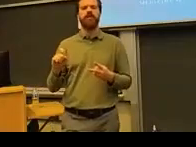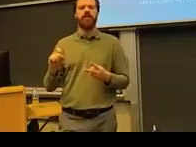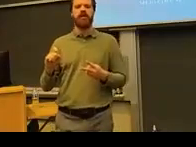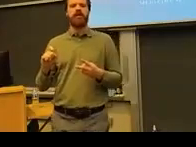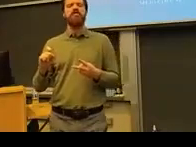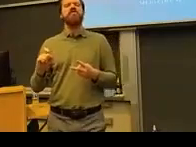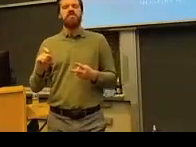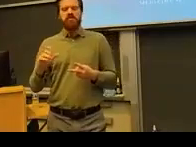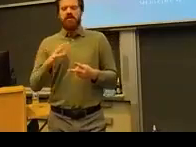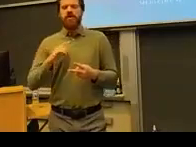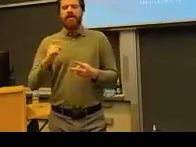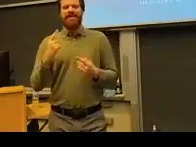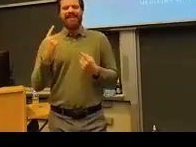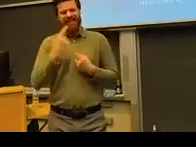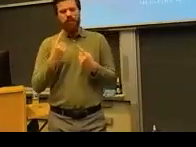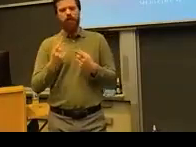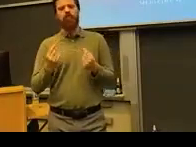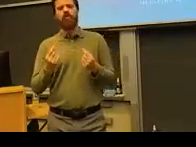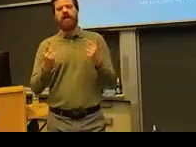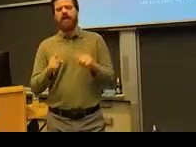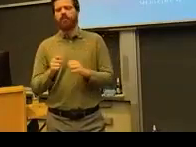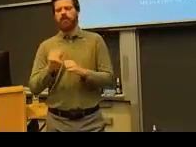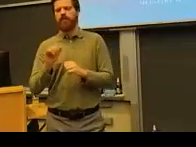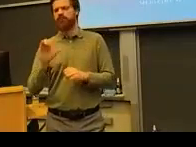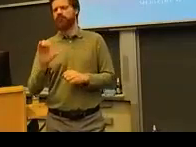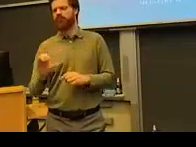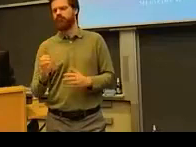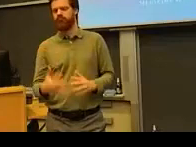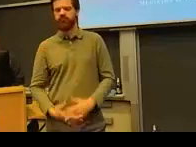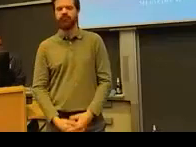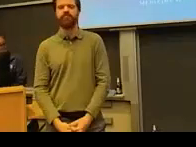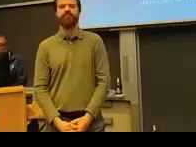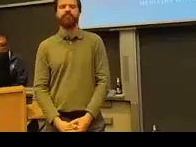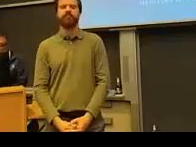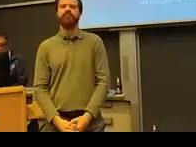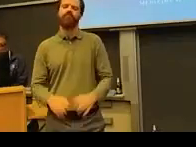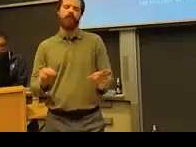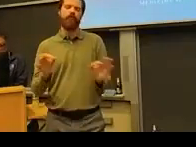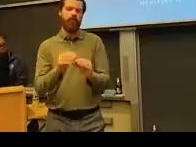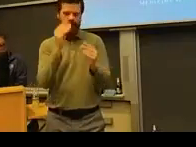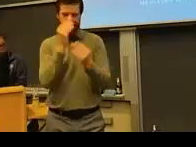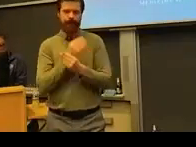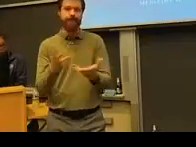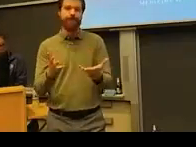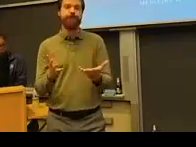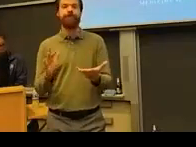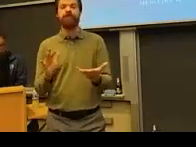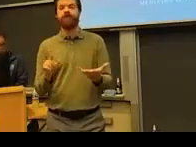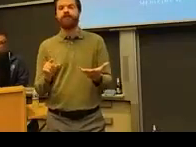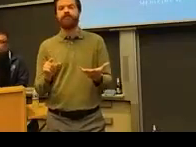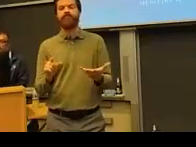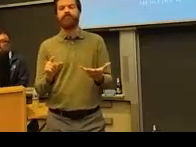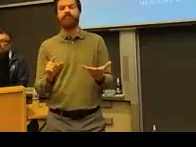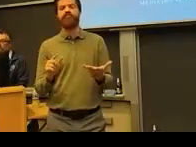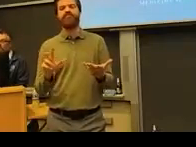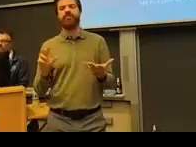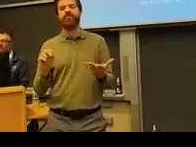to to consider what was happening there so it's worth noting that um roughly 30% of those patients